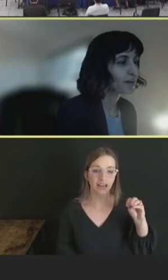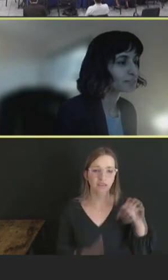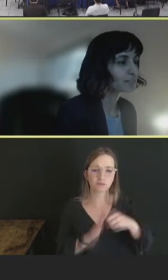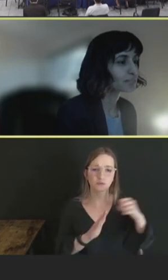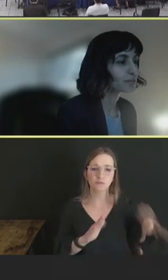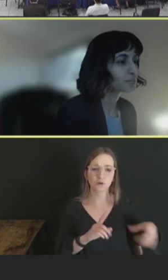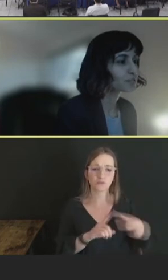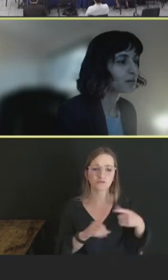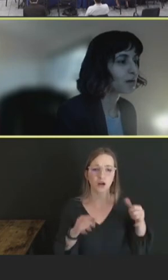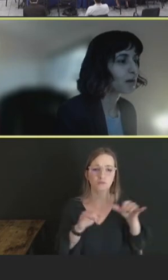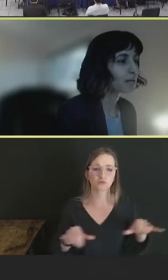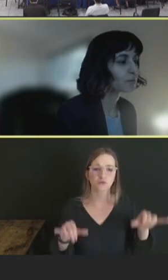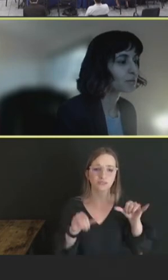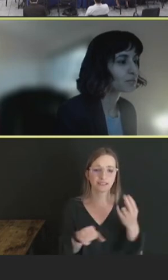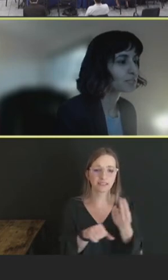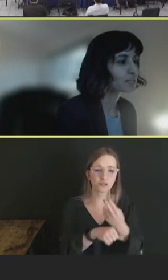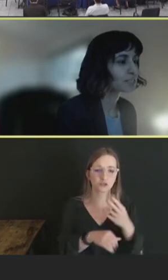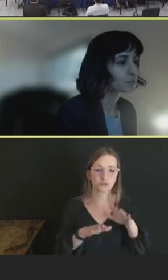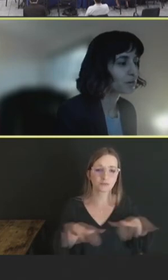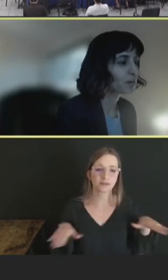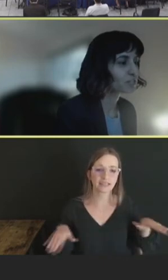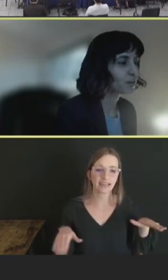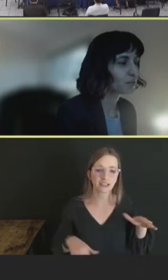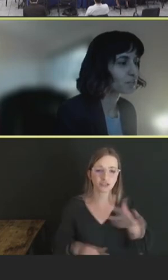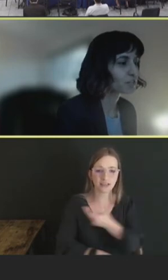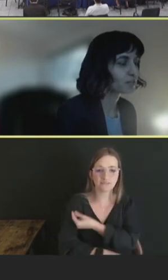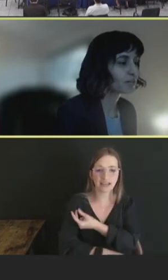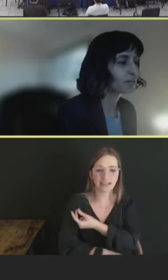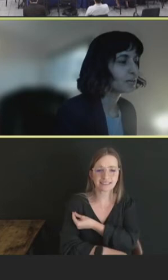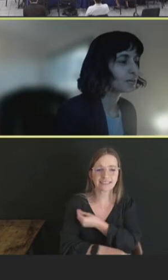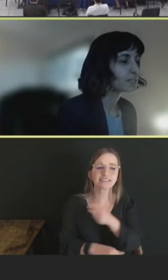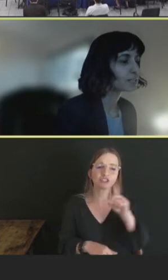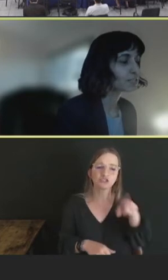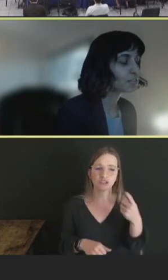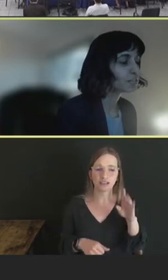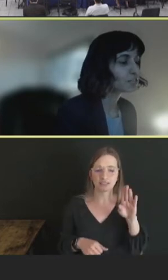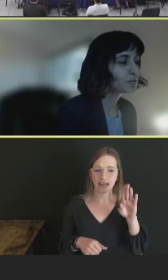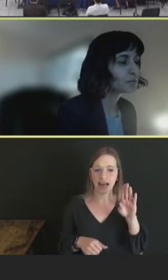vaccines in most high income countries as a precautionary measure. It's continued to be